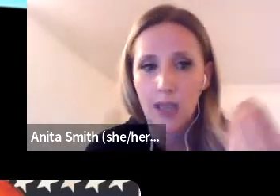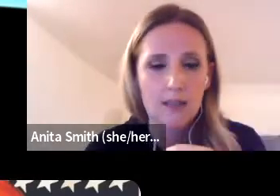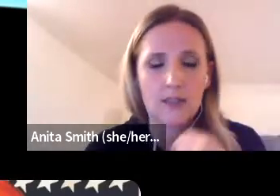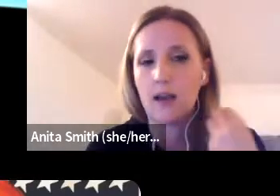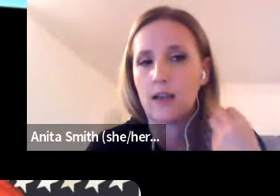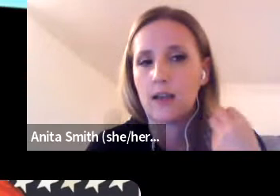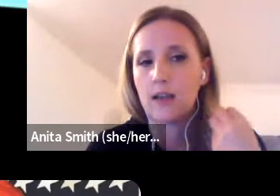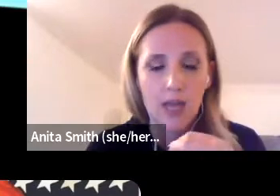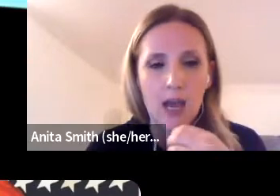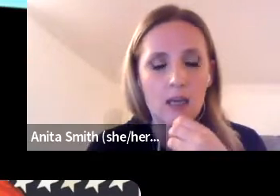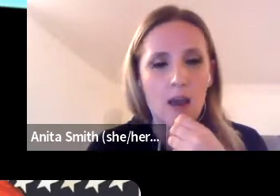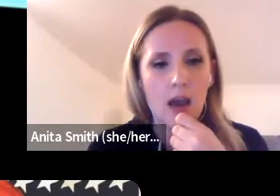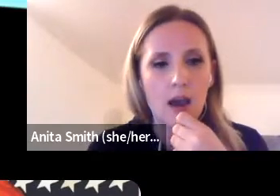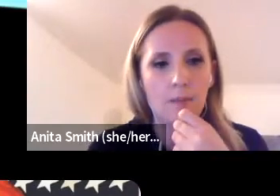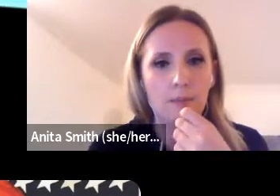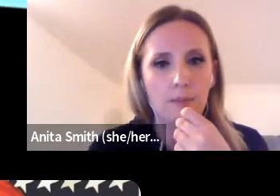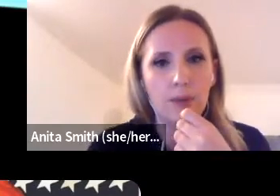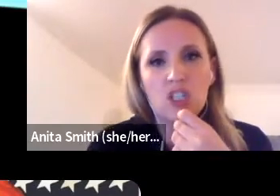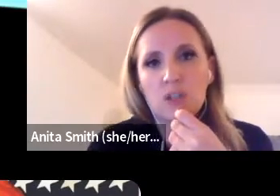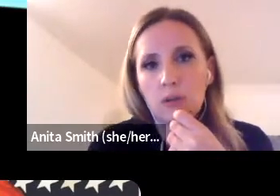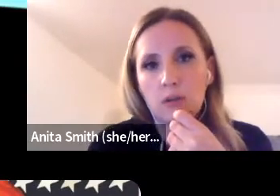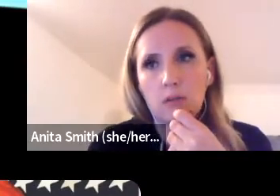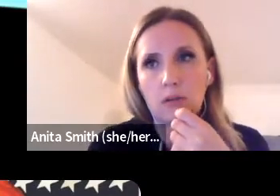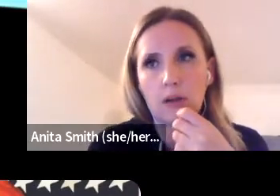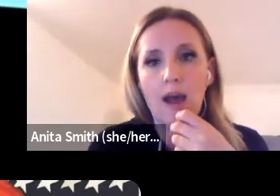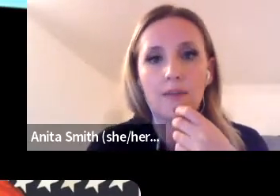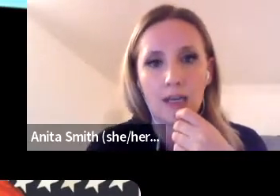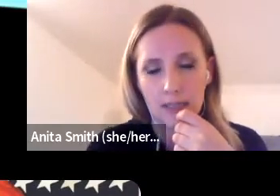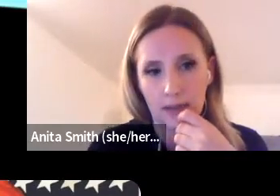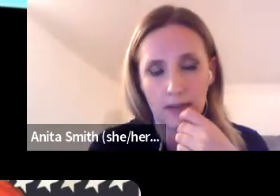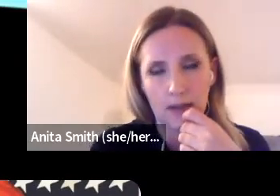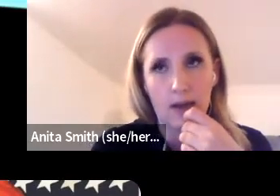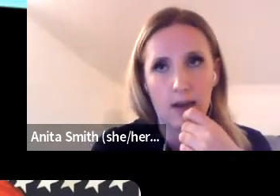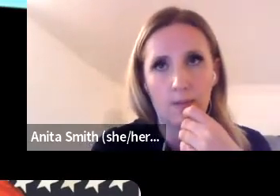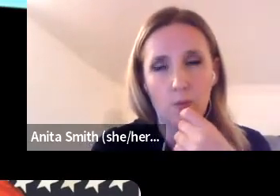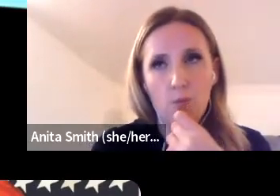and the cast size and all of that. But just so you have an idea.